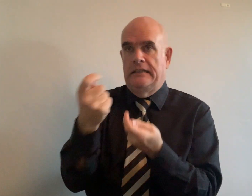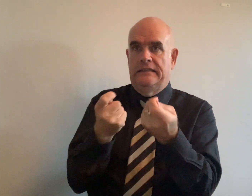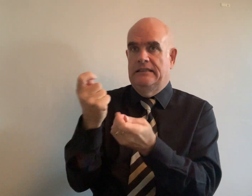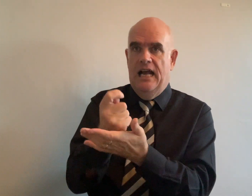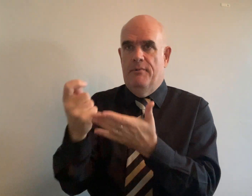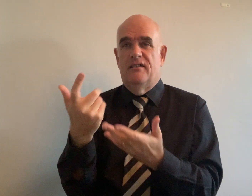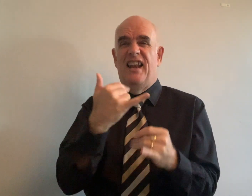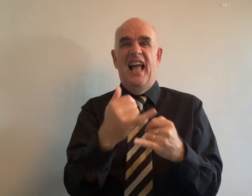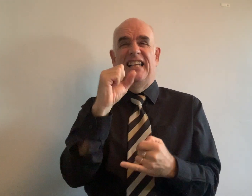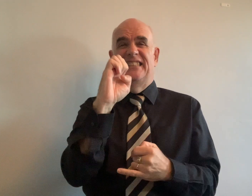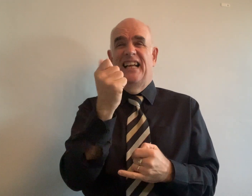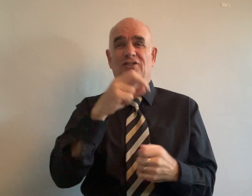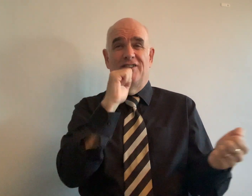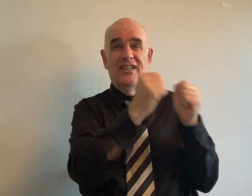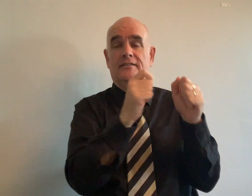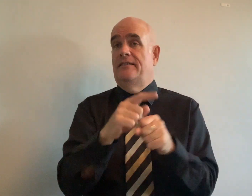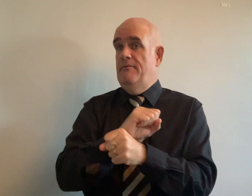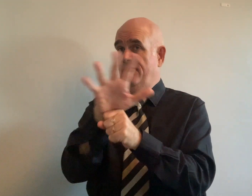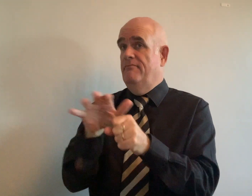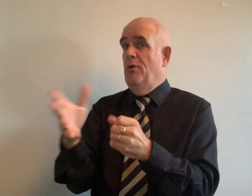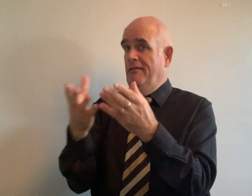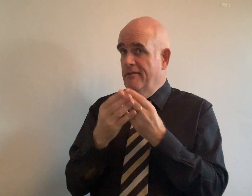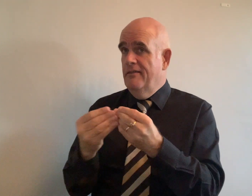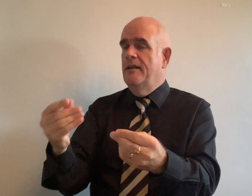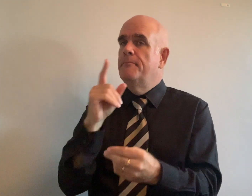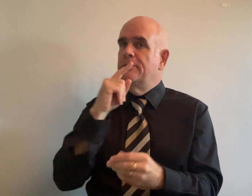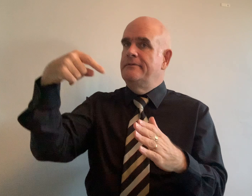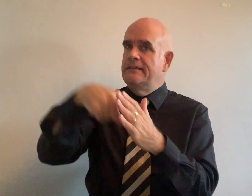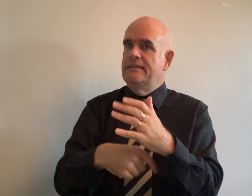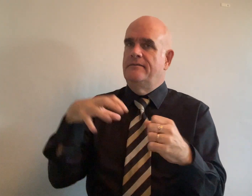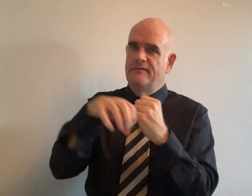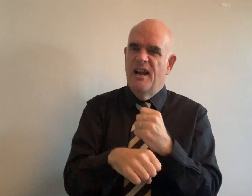deal with these difficult times. Just as the seasons change, this crisis,